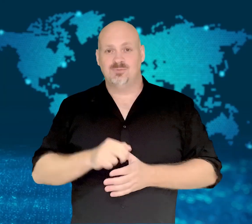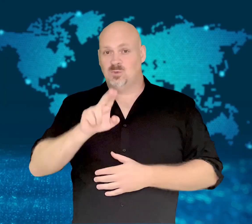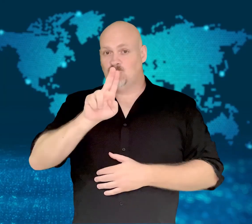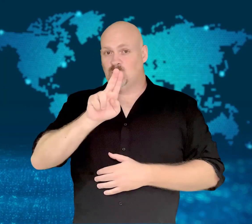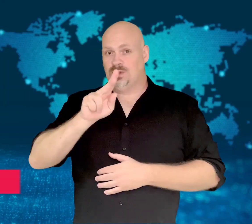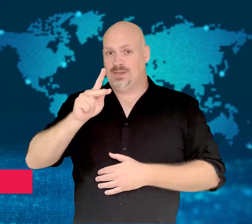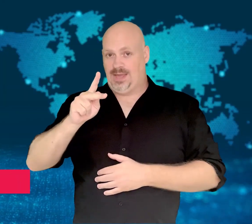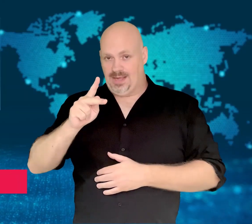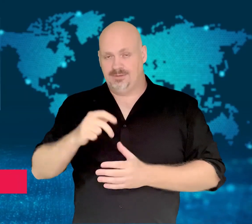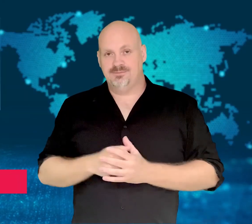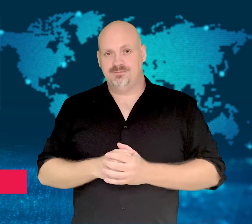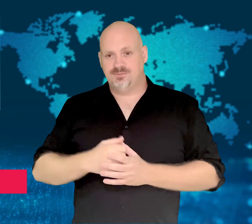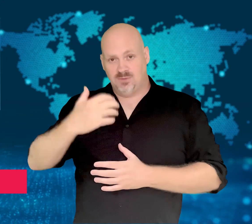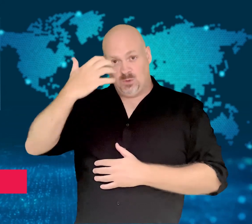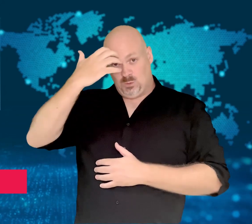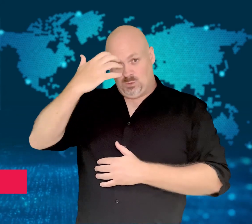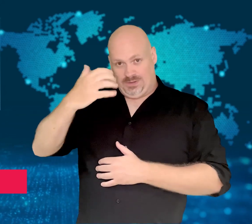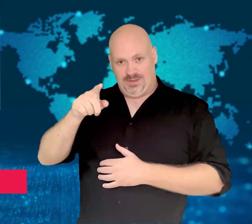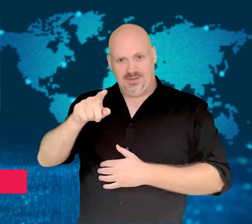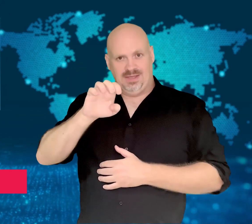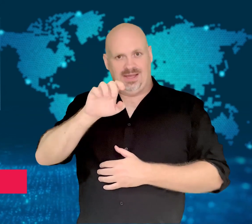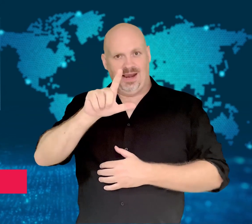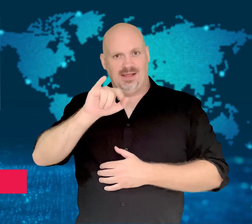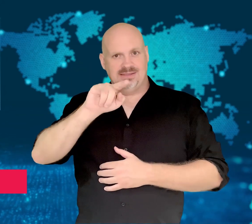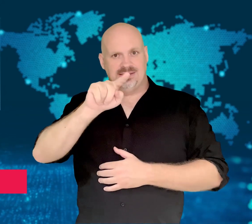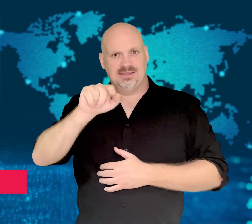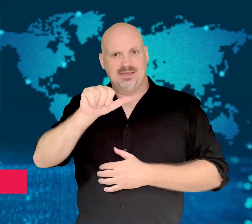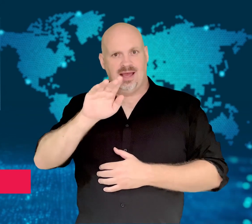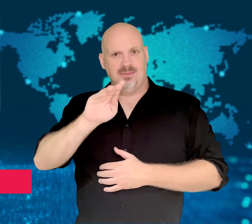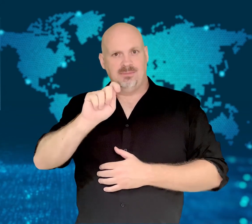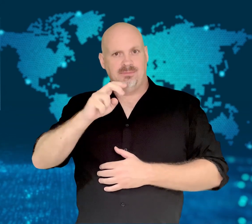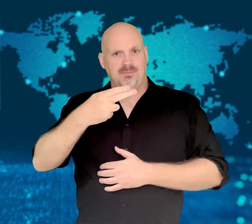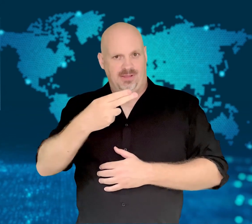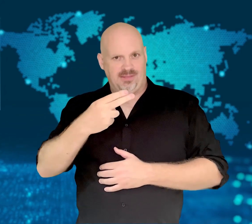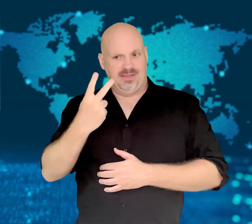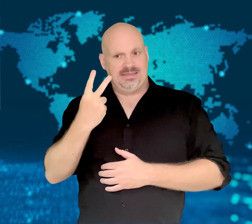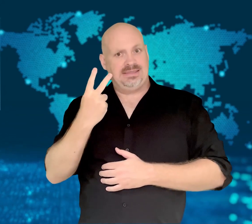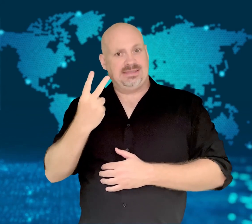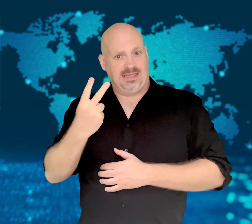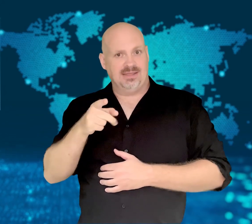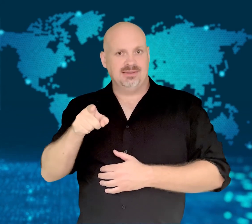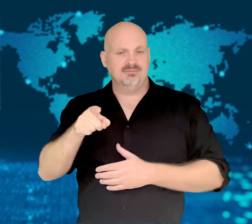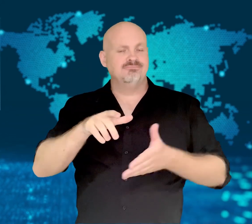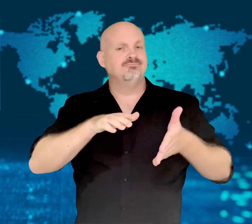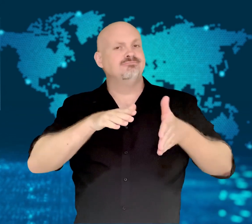[GAVIN]: The United Kingdom's Queen Elizabeth II has passed away peacefully at age 96.